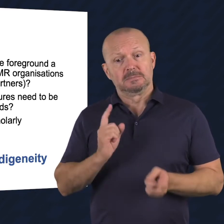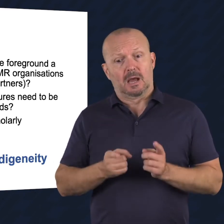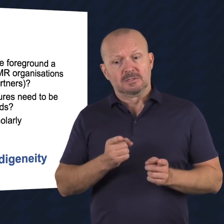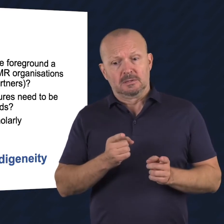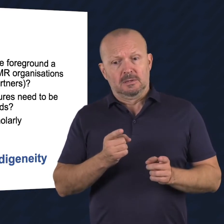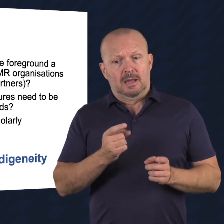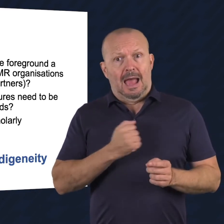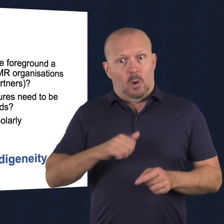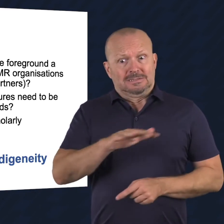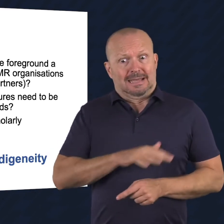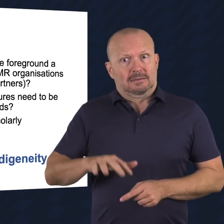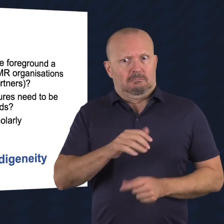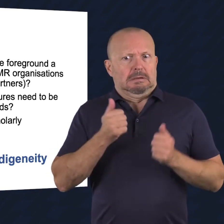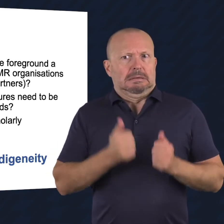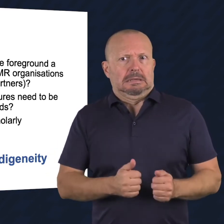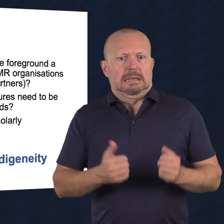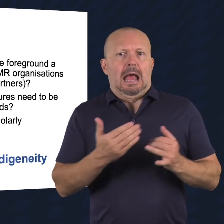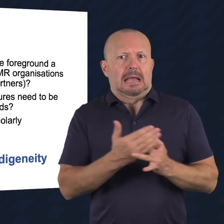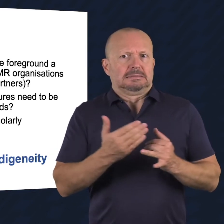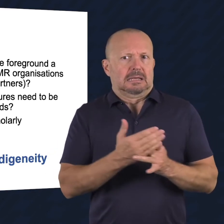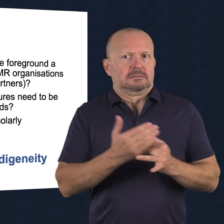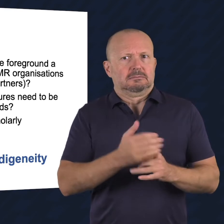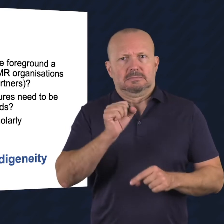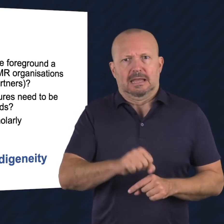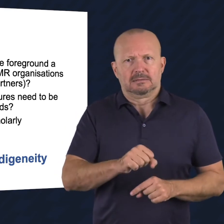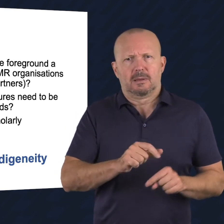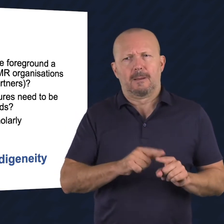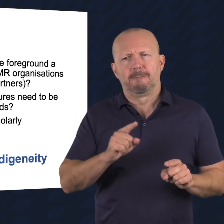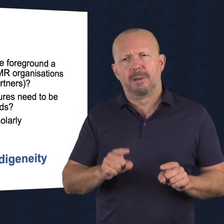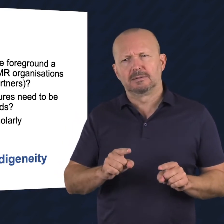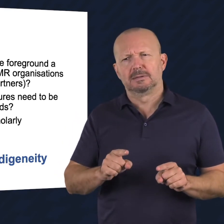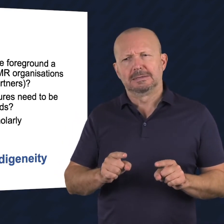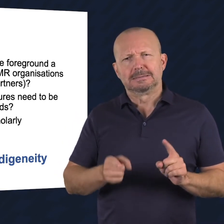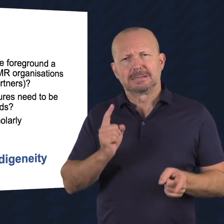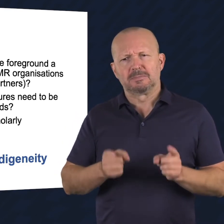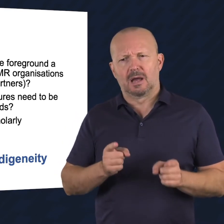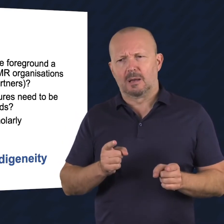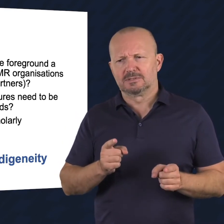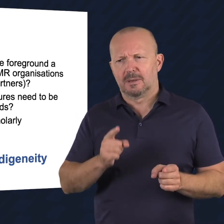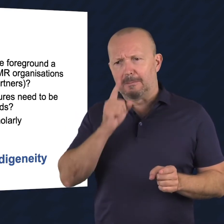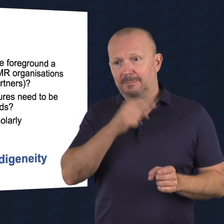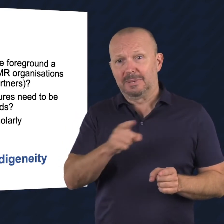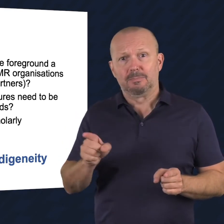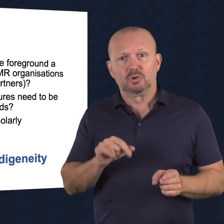data is the (UNKNOWN) of the GLAMR sector, from a researchist point of view, to paraphrase Tim Sherratt,